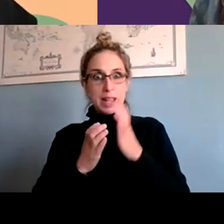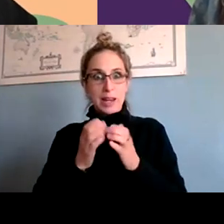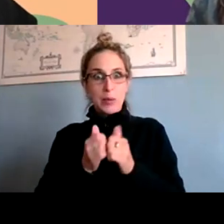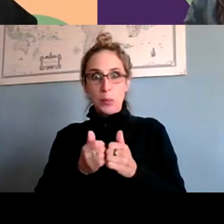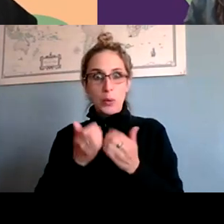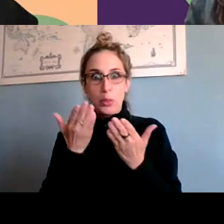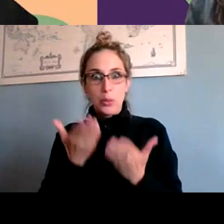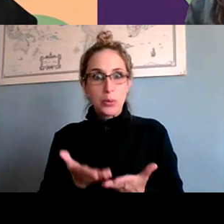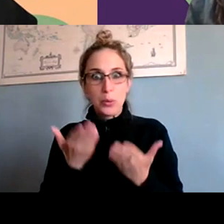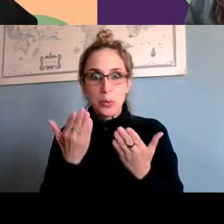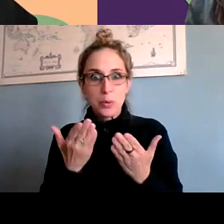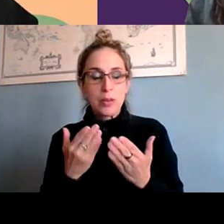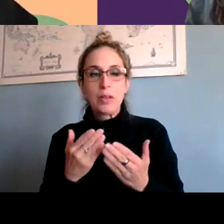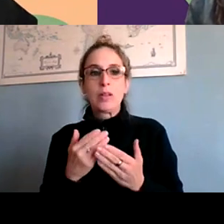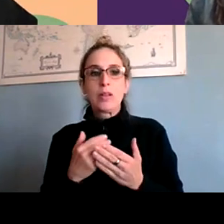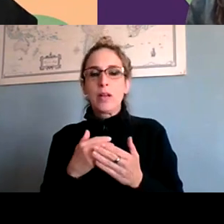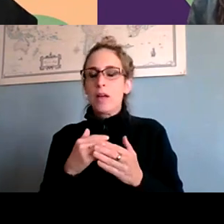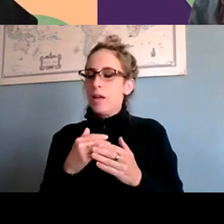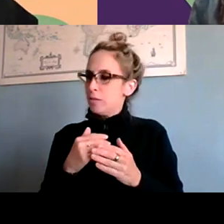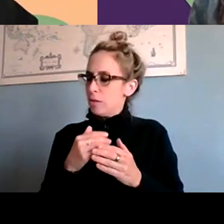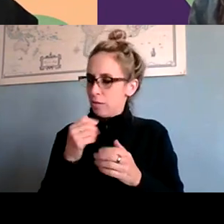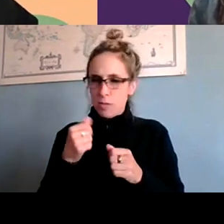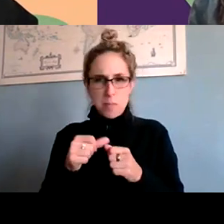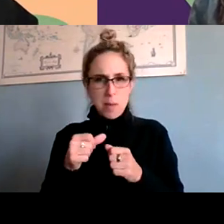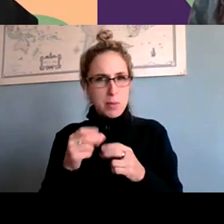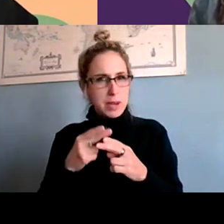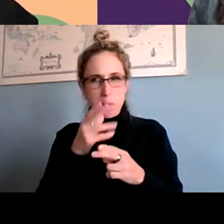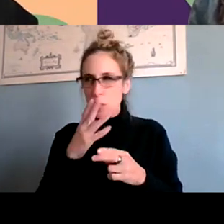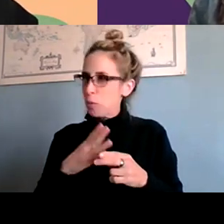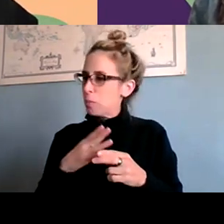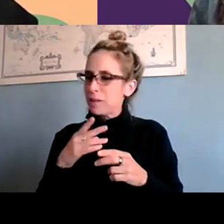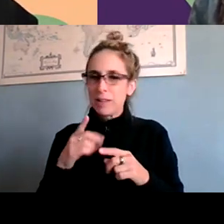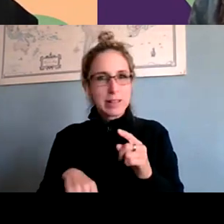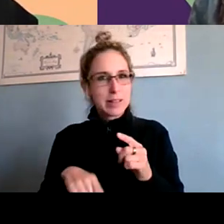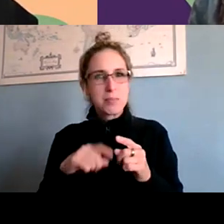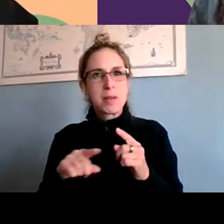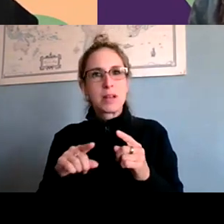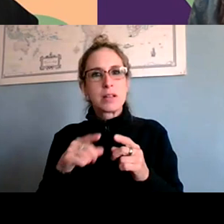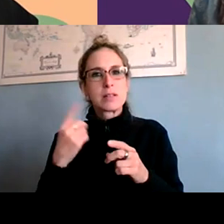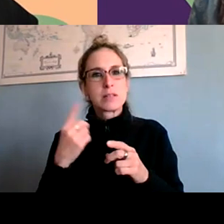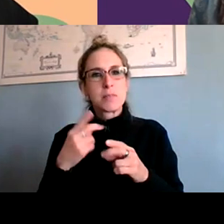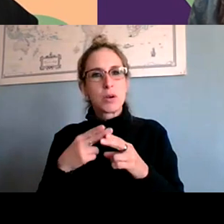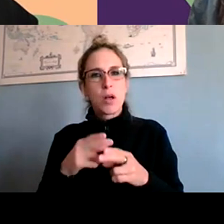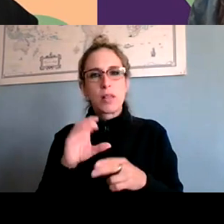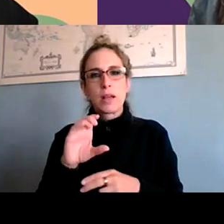Aurora Chang: there's this great I can't remember her name but it's. Aurora Chang: it's called something like chicken of it once.